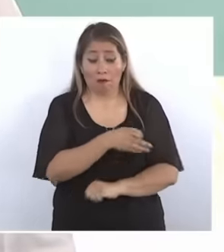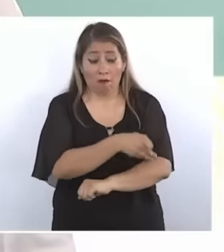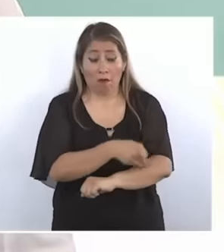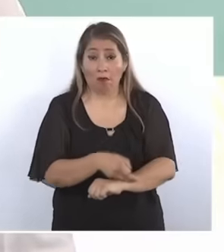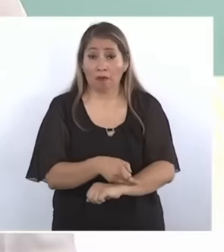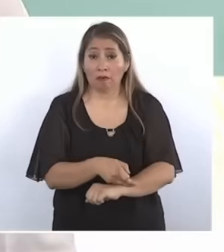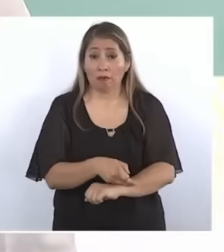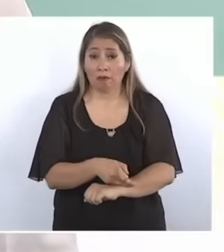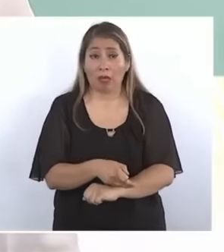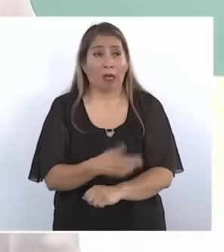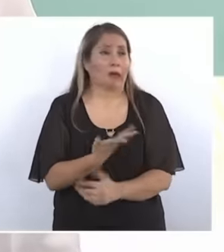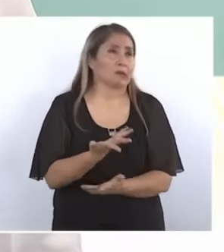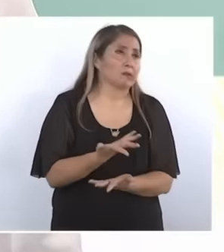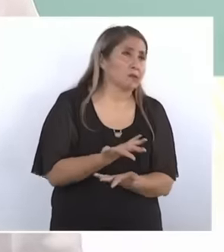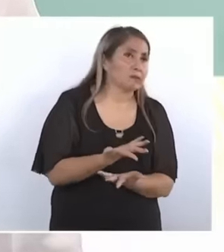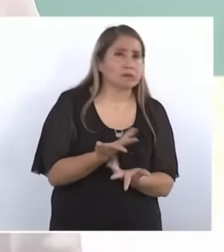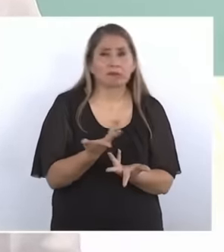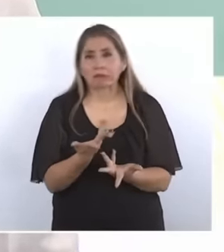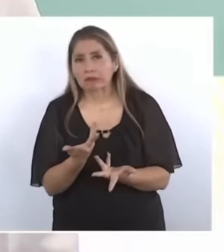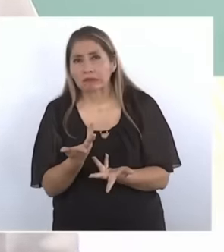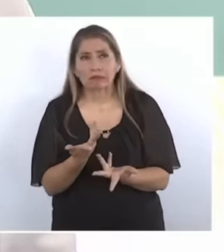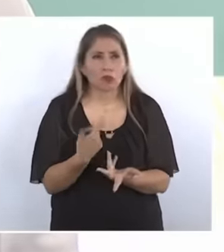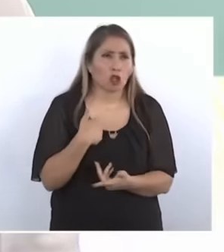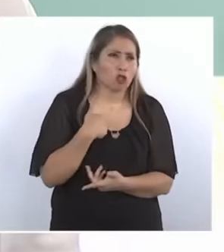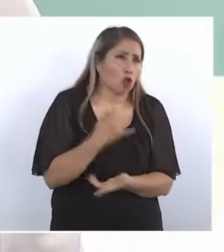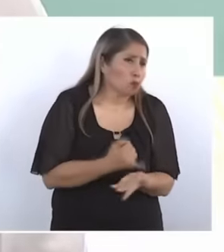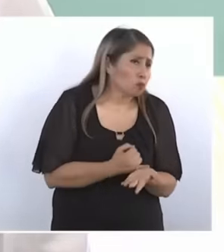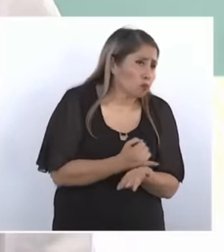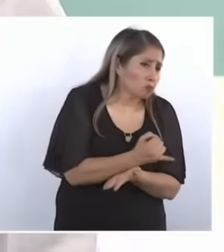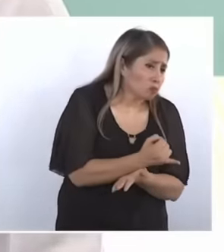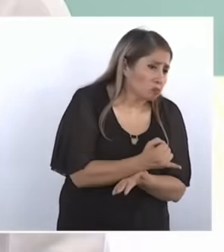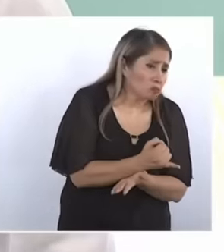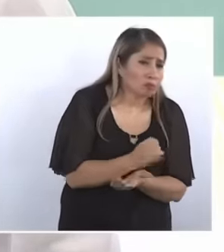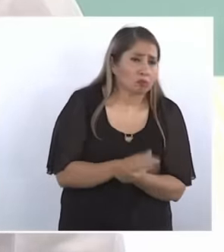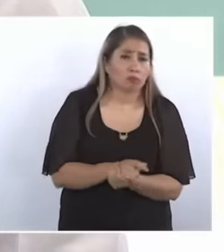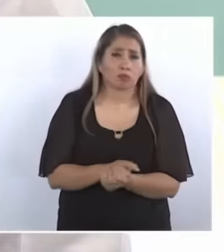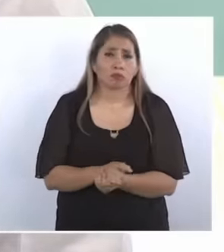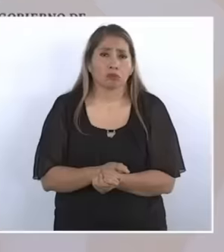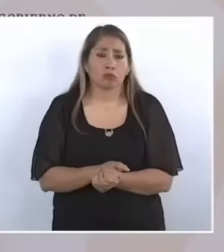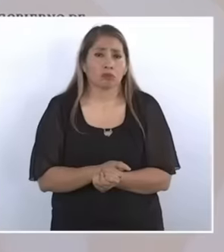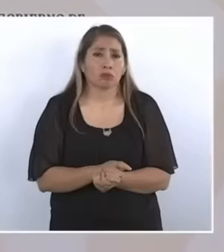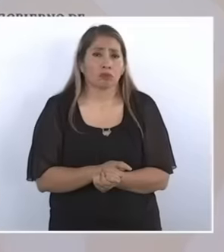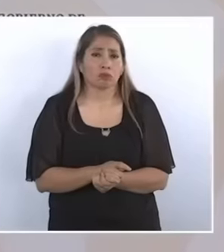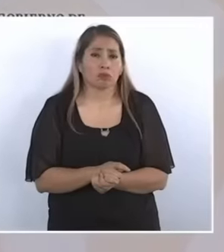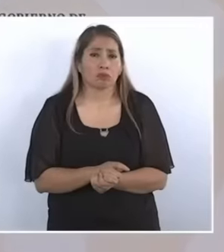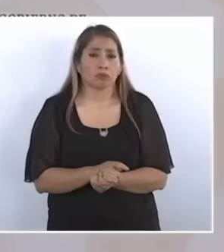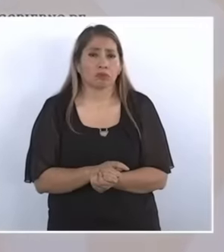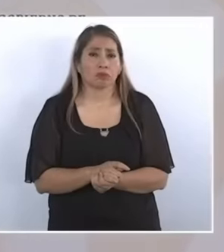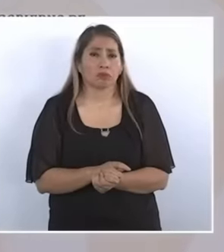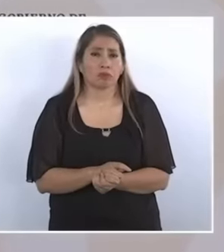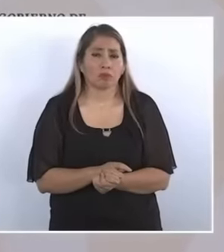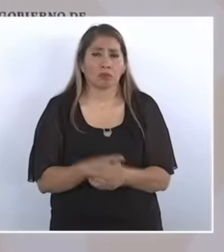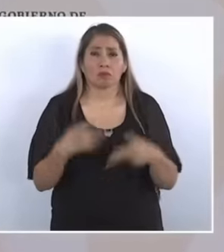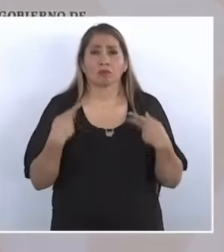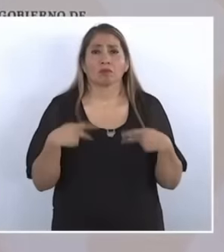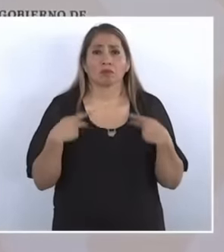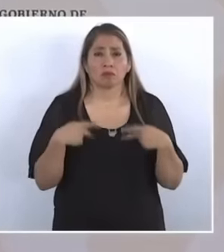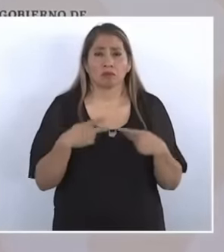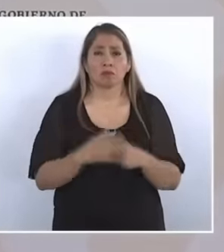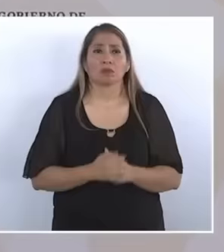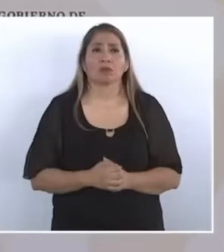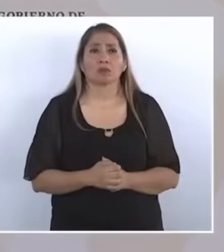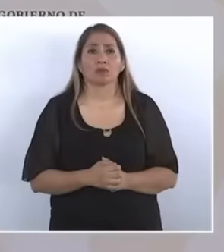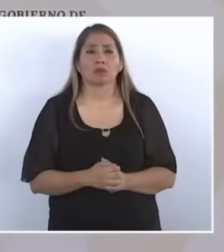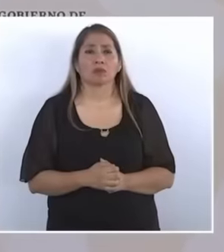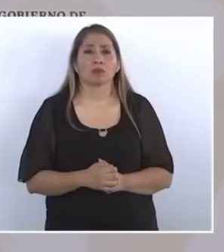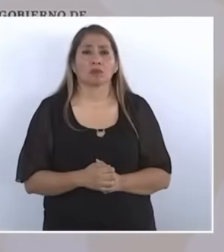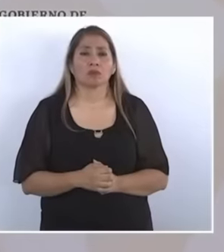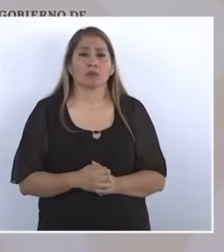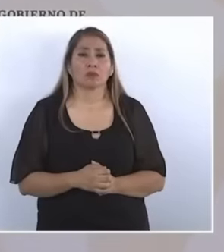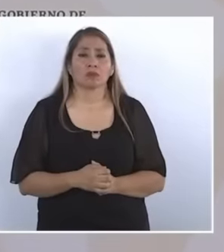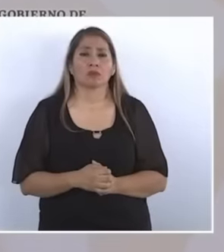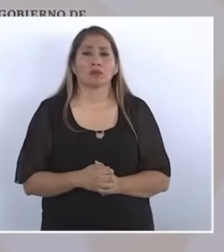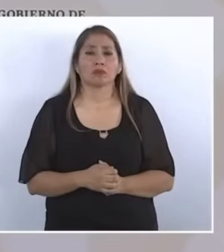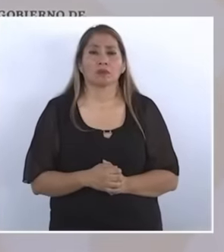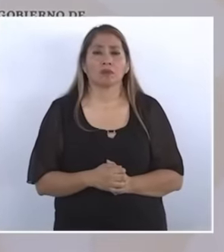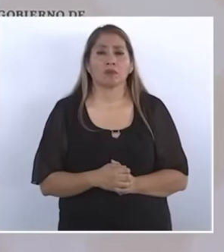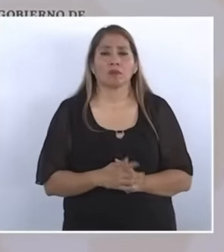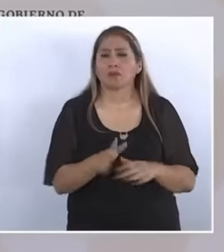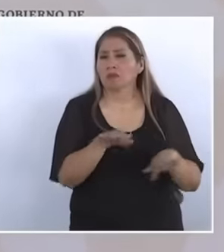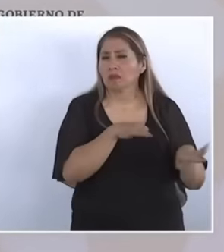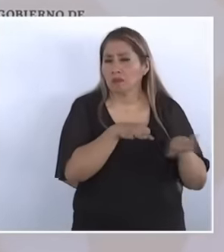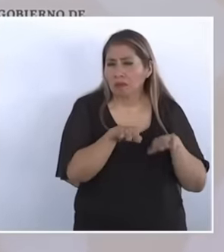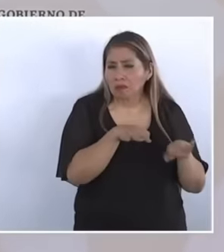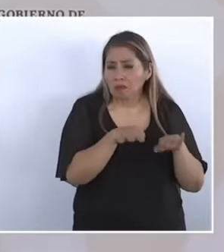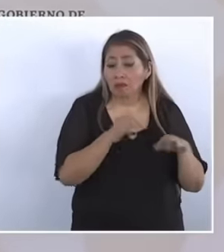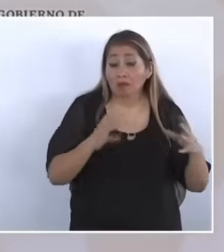said Well I prefer to not risk people who are going to work in the rescue